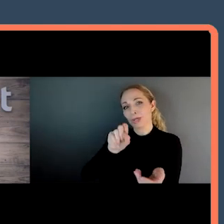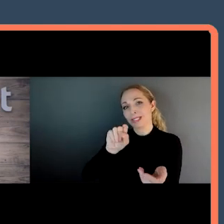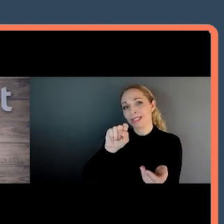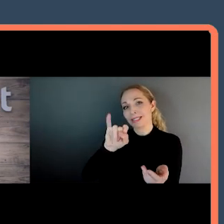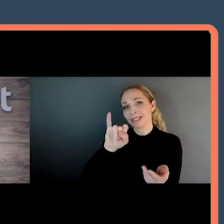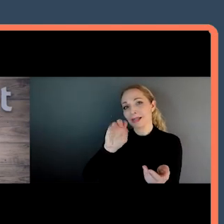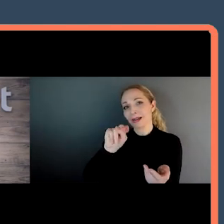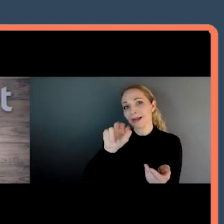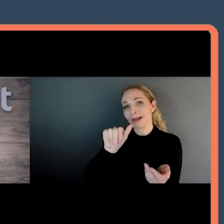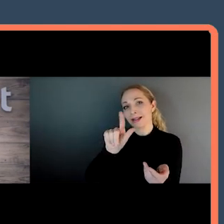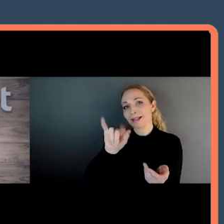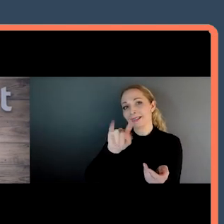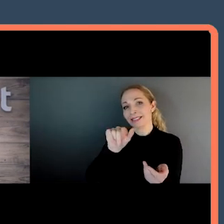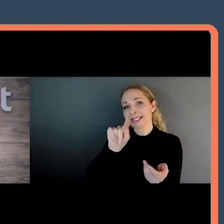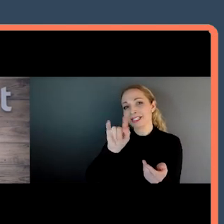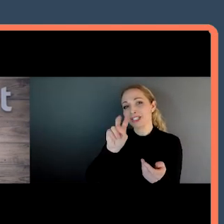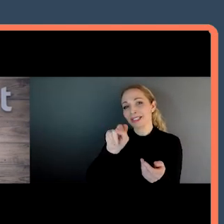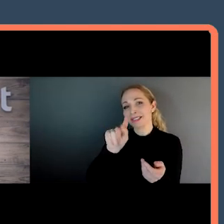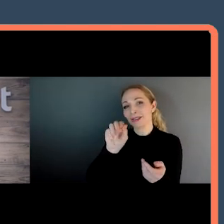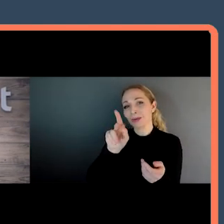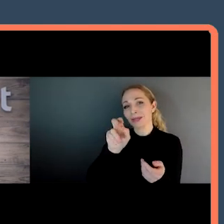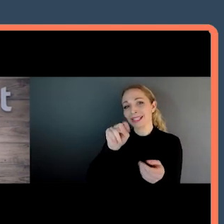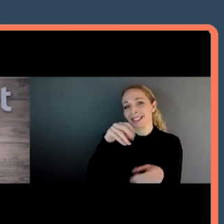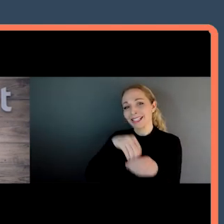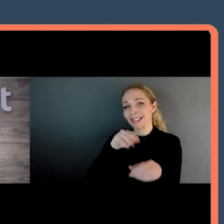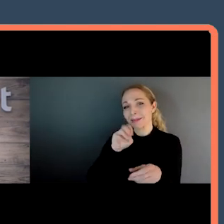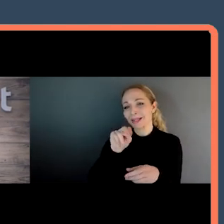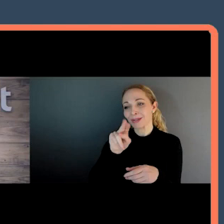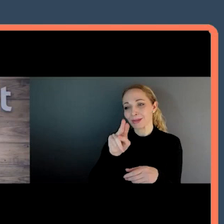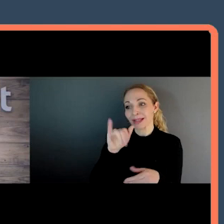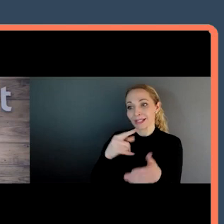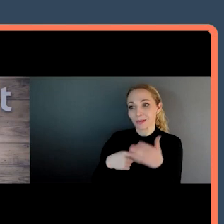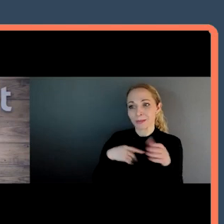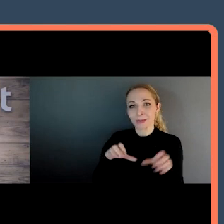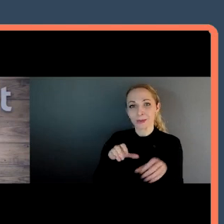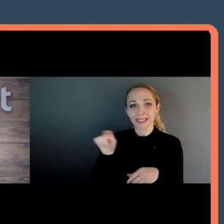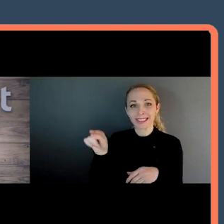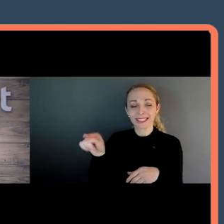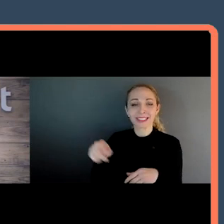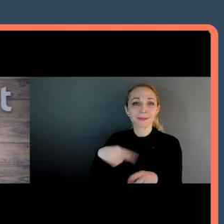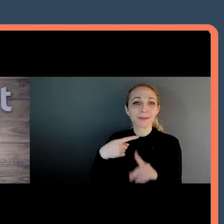SO, THAT IS WHAT I'M DOING HERE AND THEN I HAVE A LINK